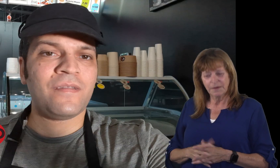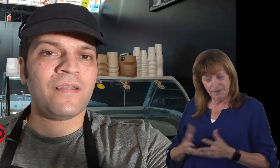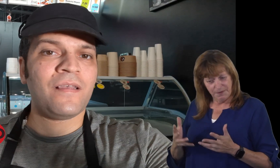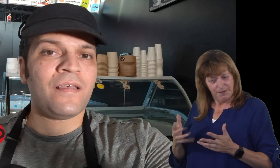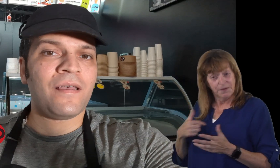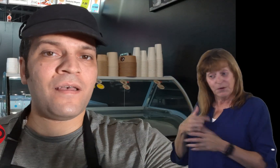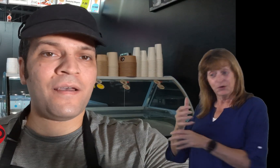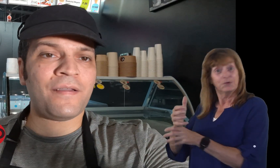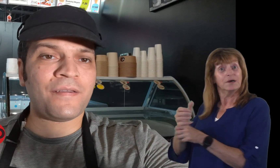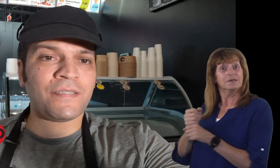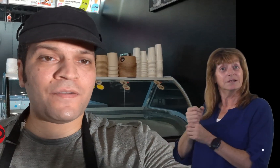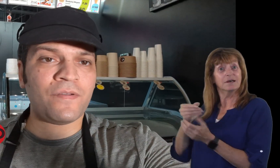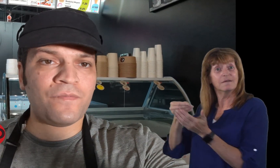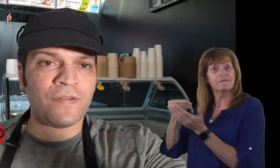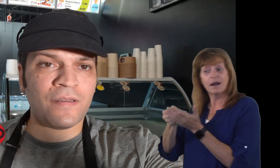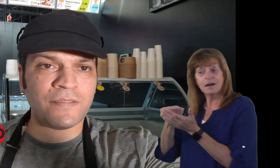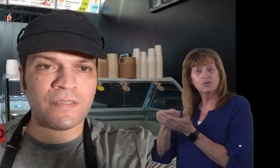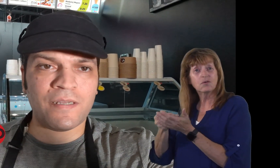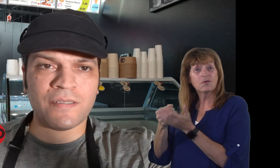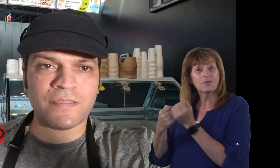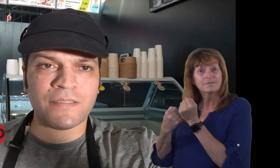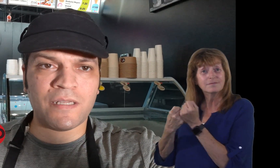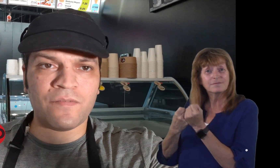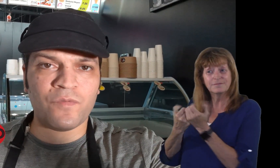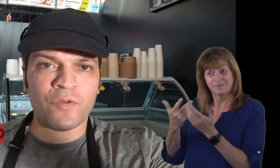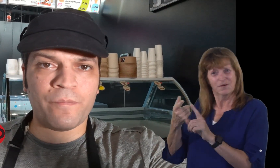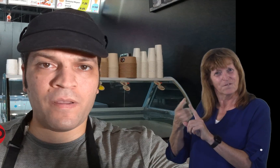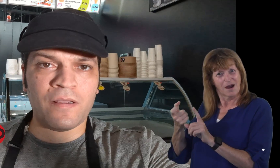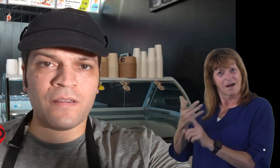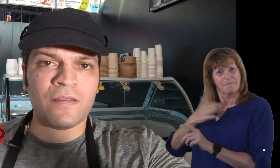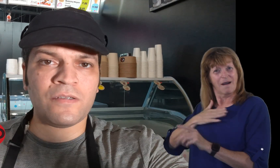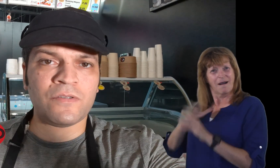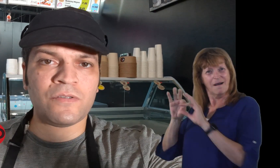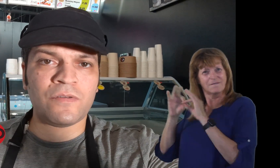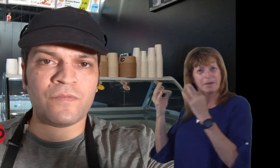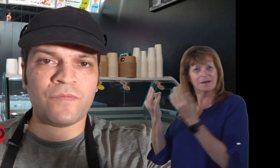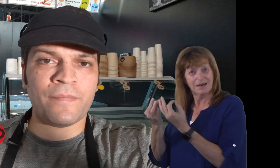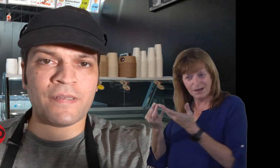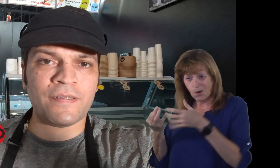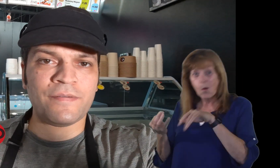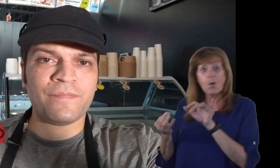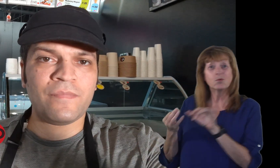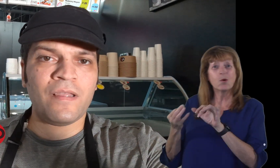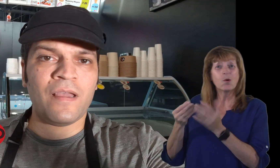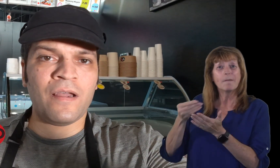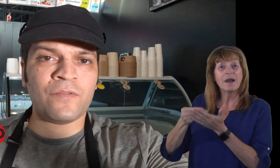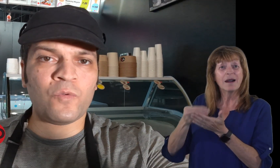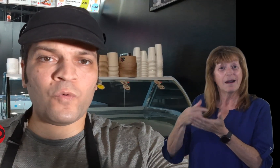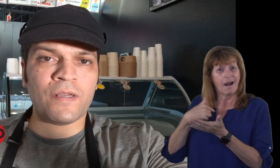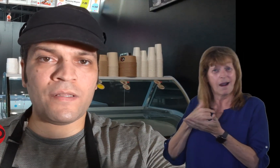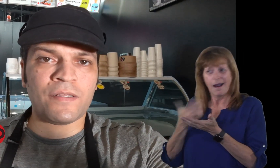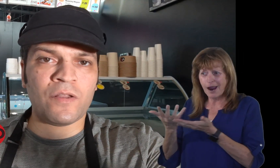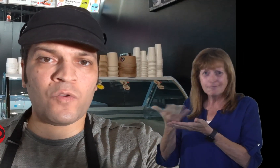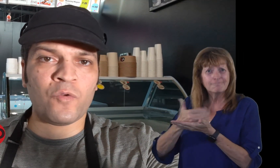I received financial assistance from my family, as well as the money